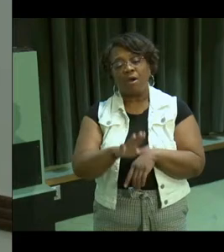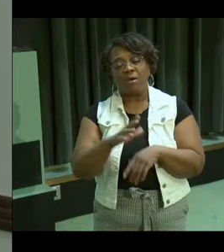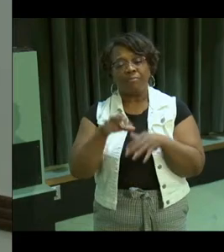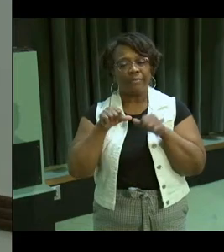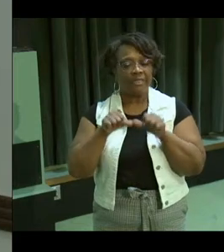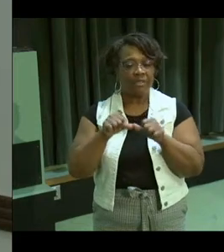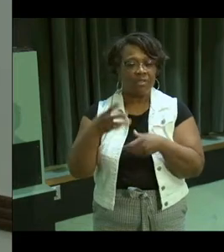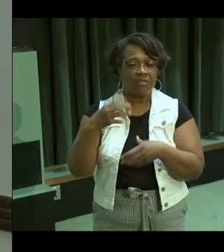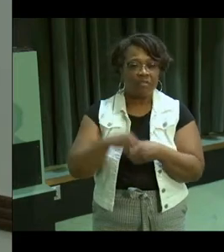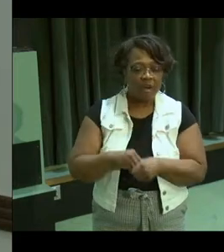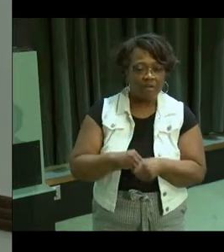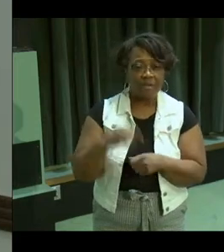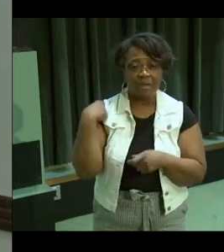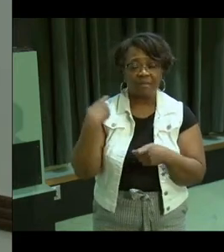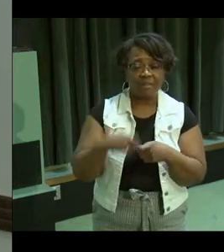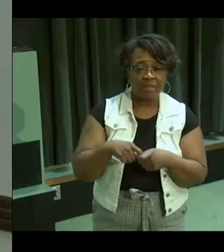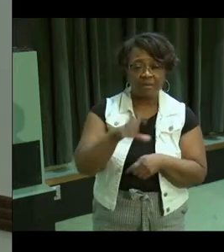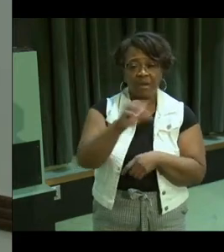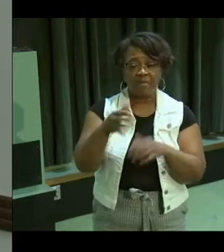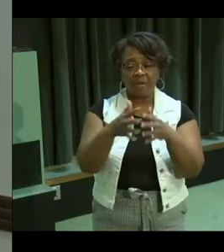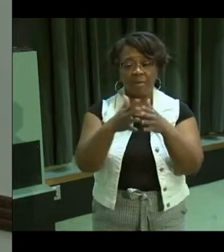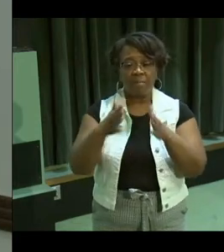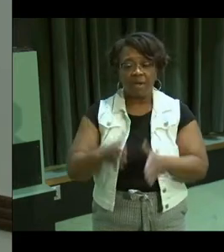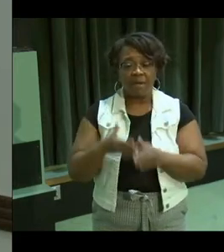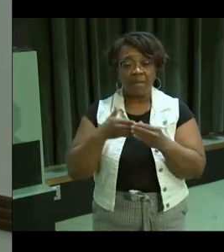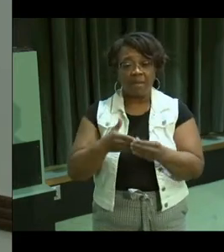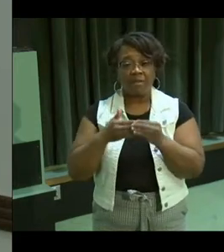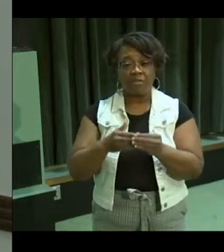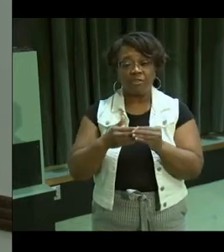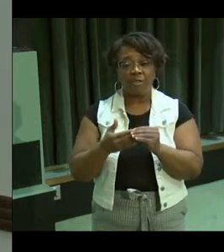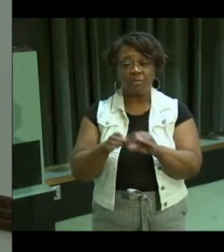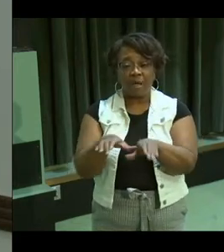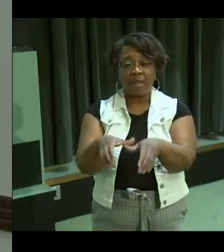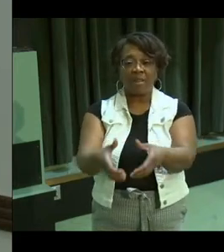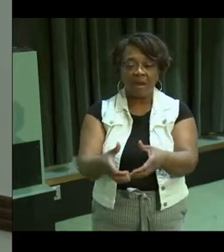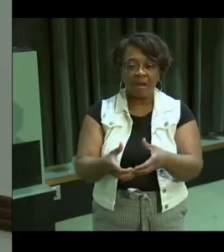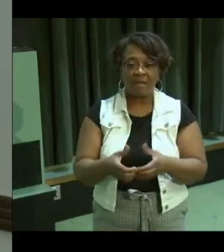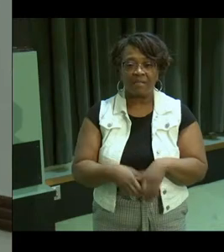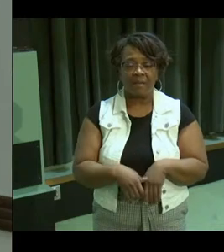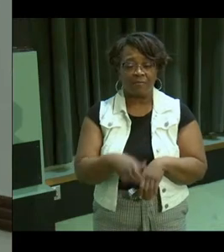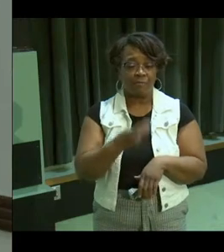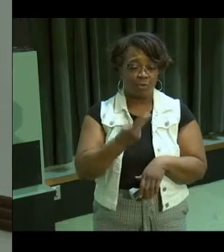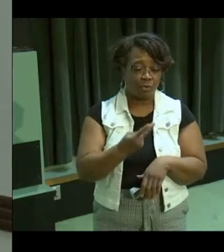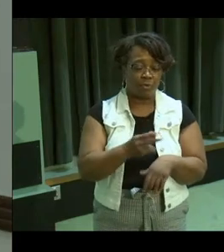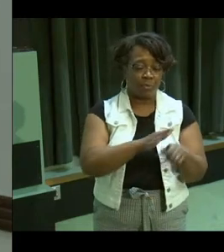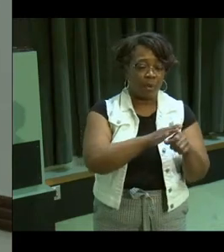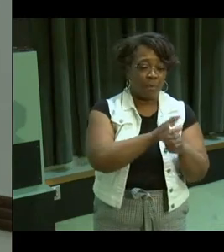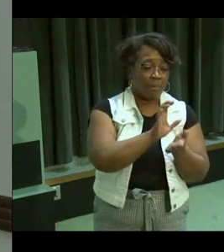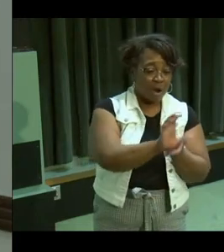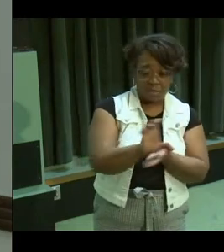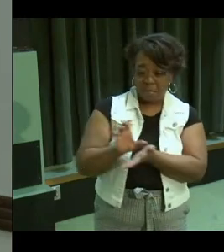Latino and African American Leadership Alliance as an important project to bring two